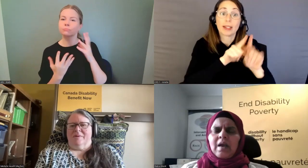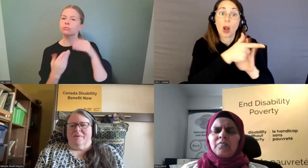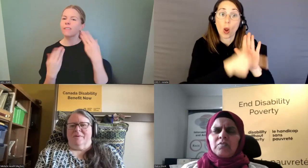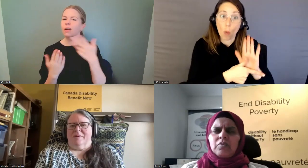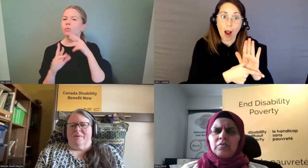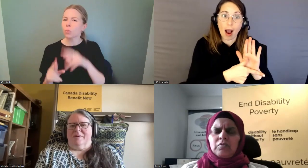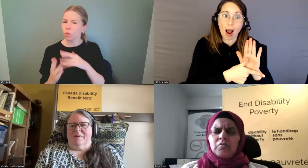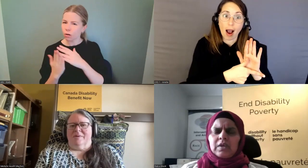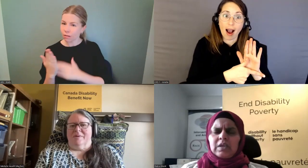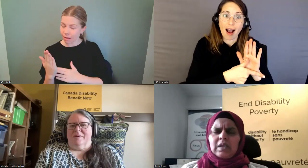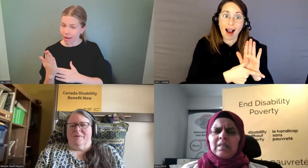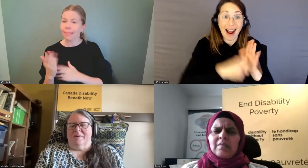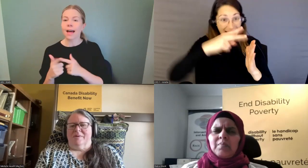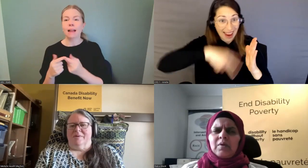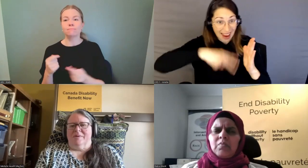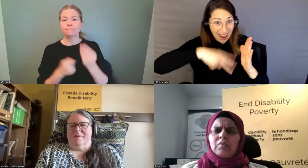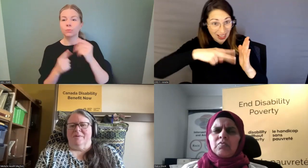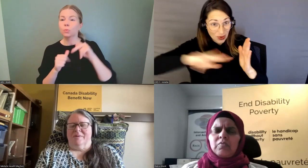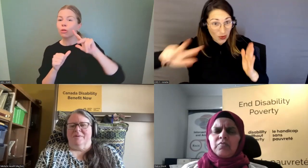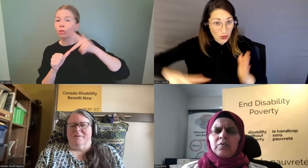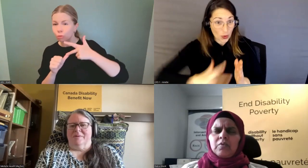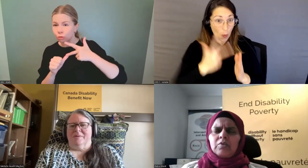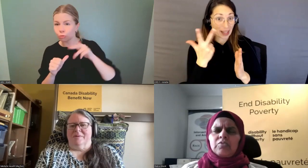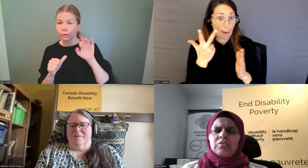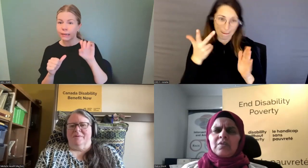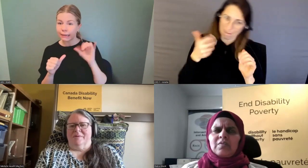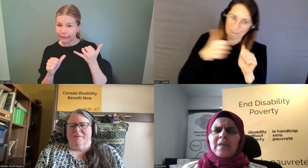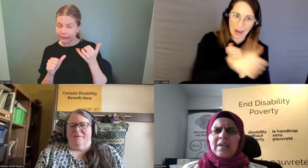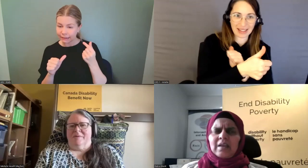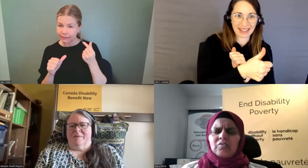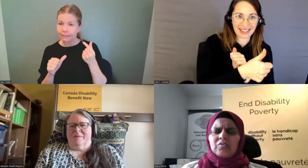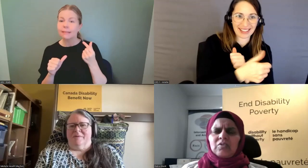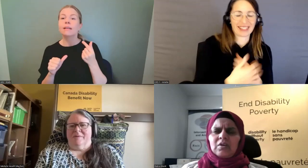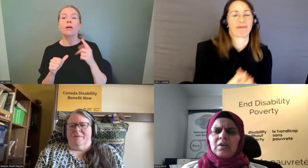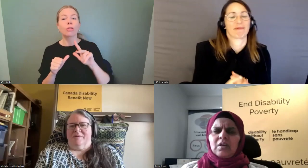AFTER THIRD READING, THE BILL WAS REFERRED TO THE SENATE.